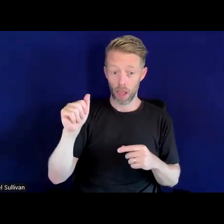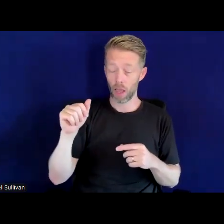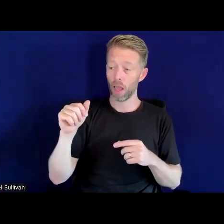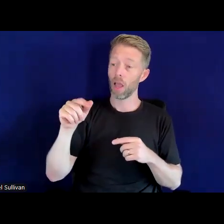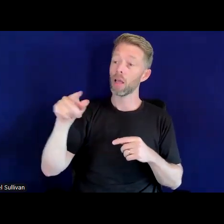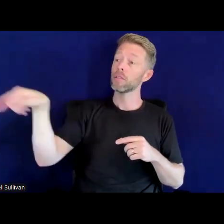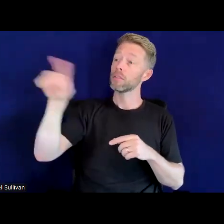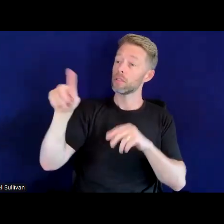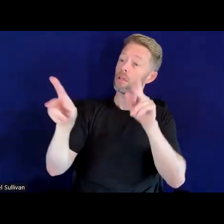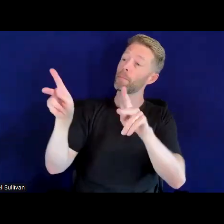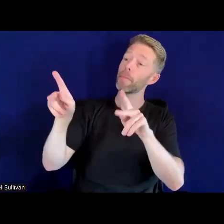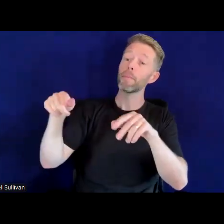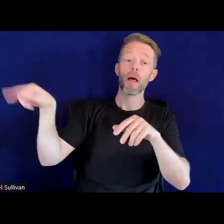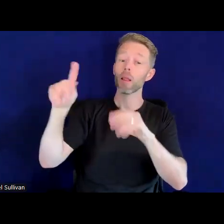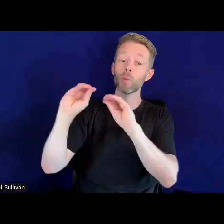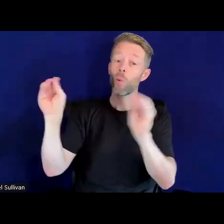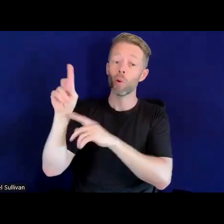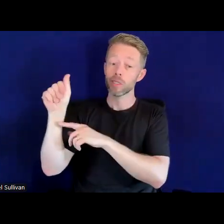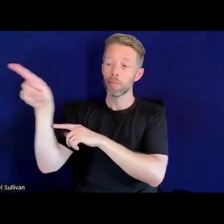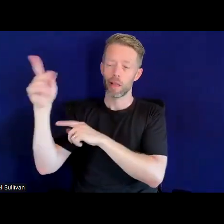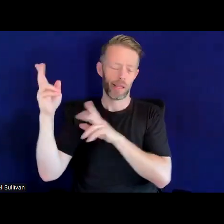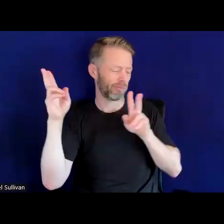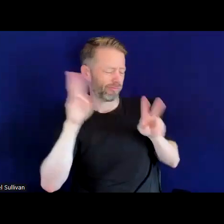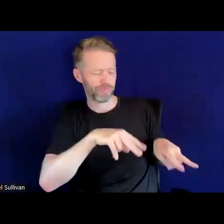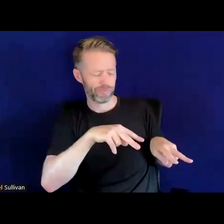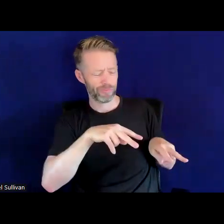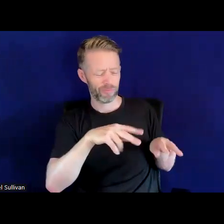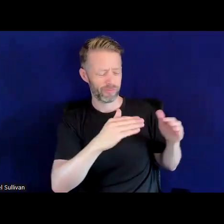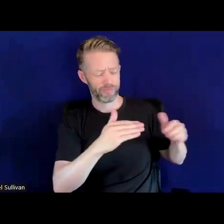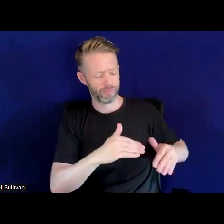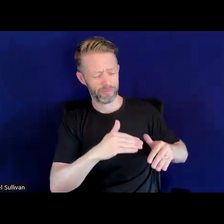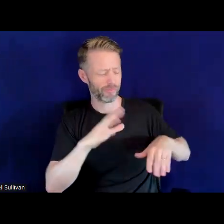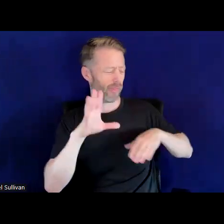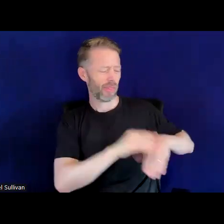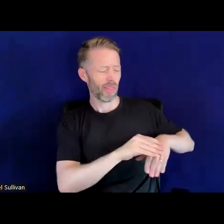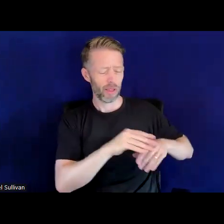placed on us, people with disabilities and I did feel less